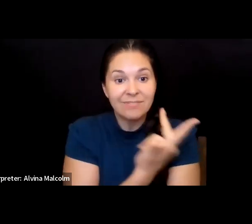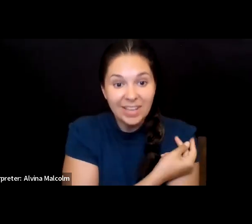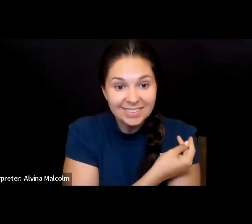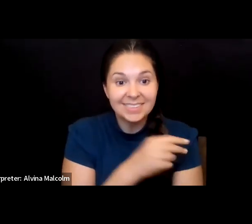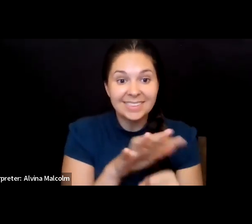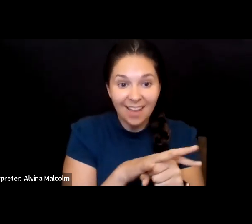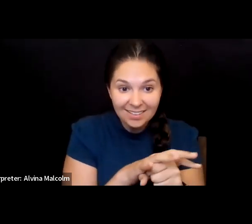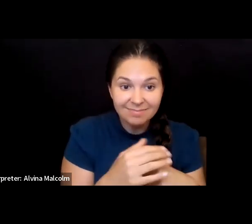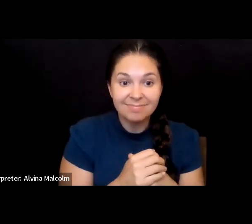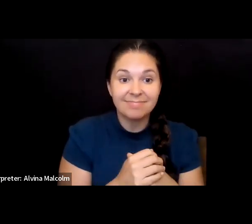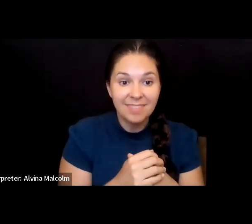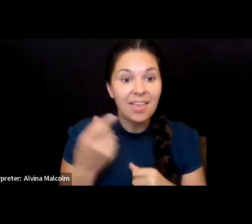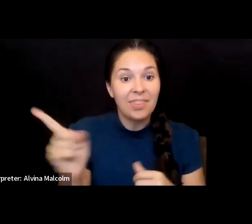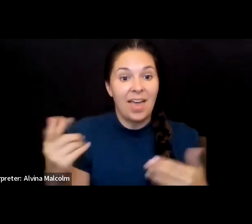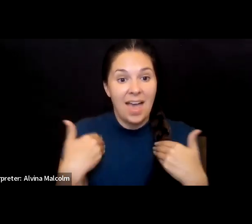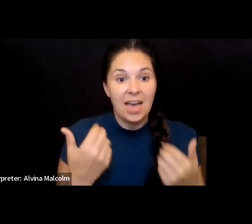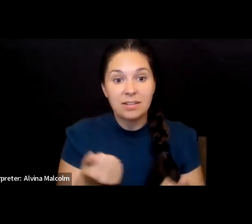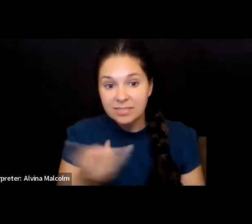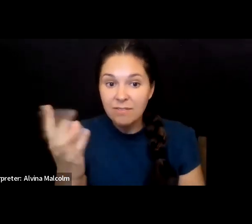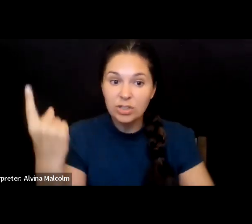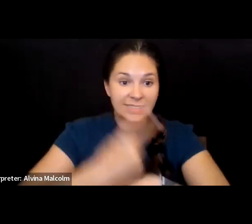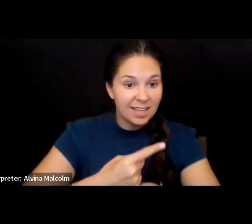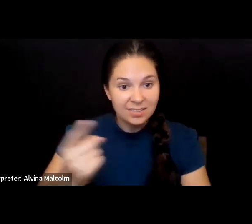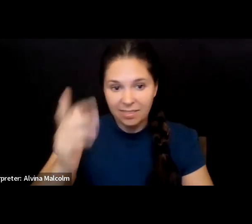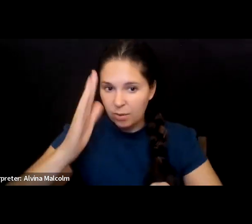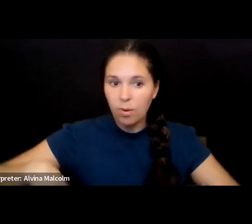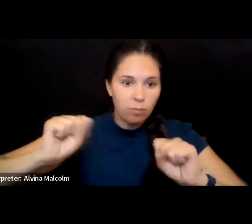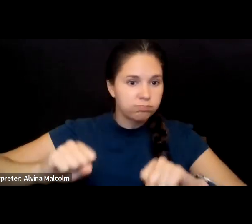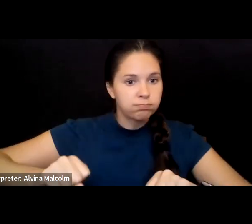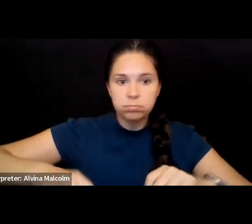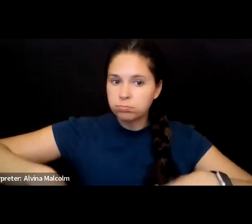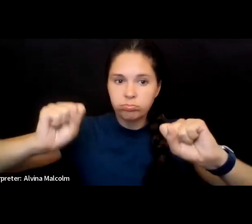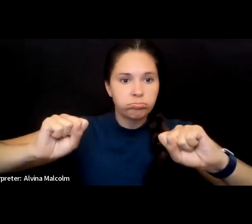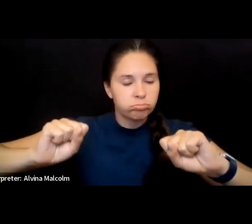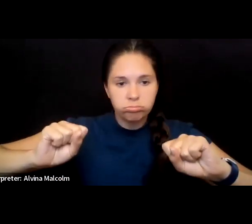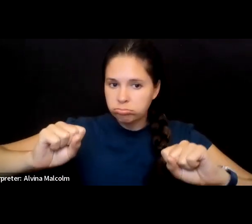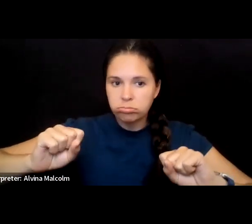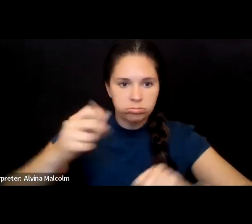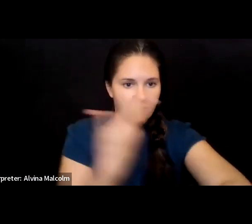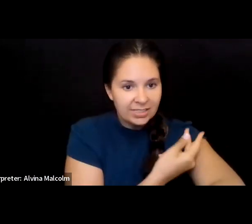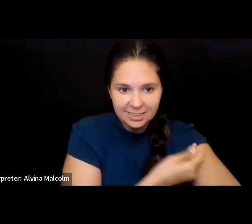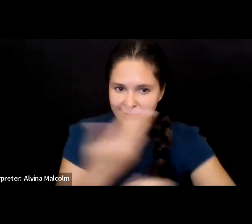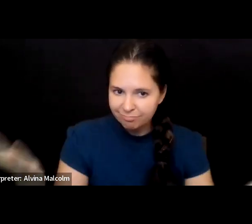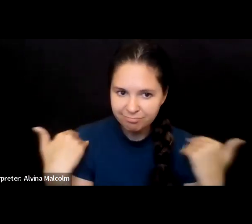their car. So 13 of the CILs actually ran -- they were operating as COVID